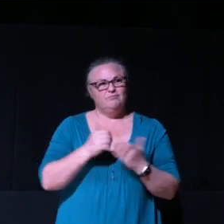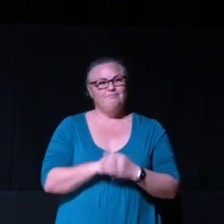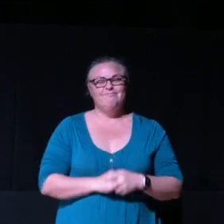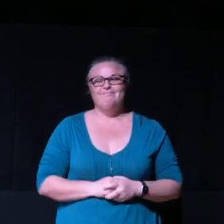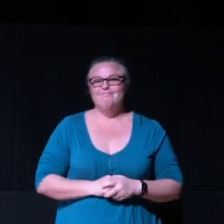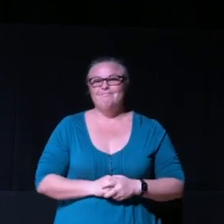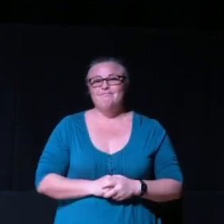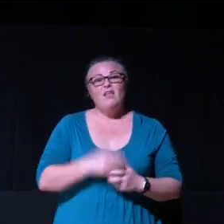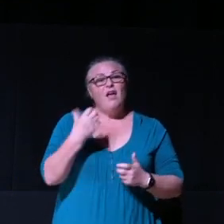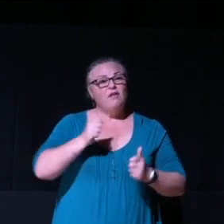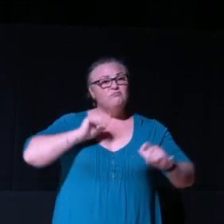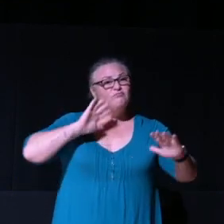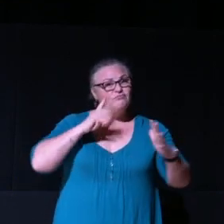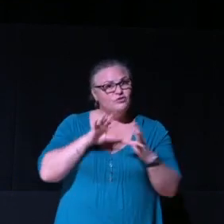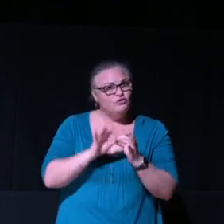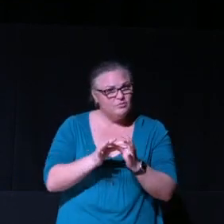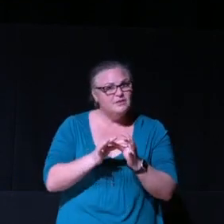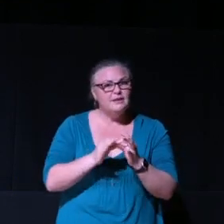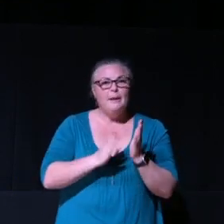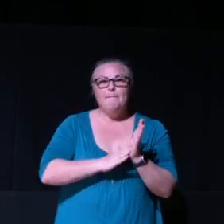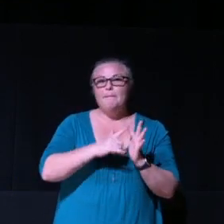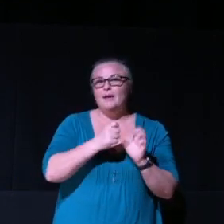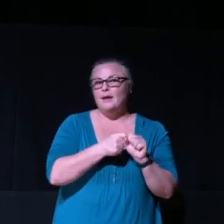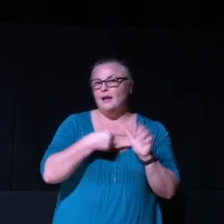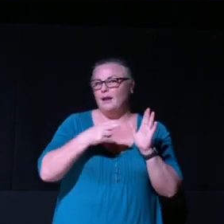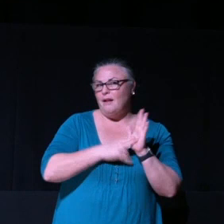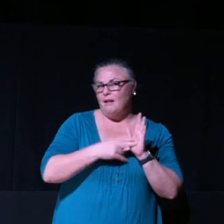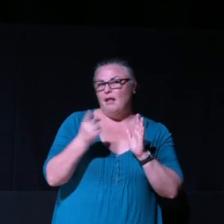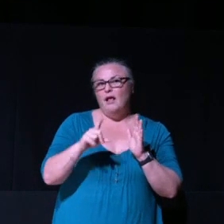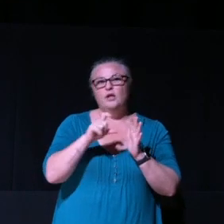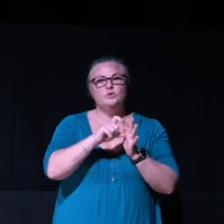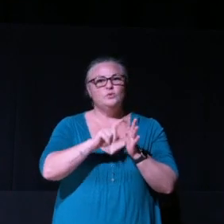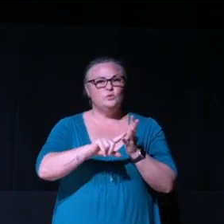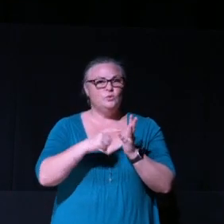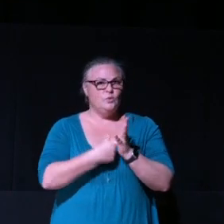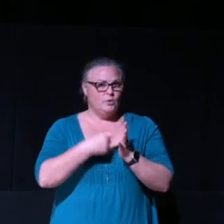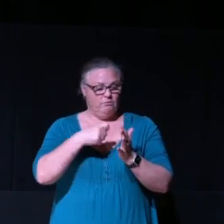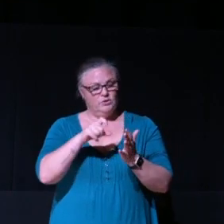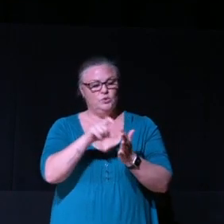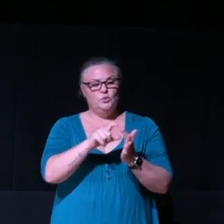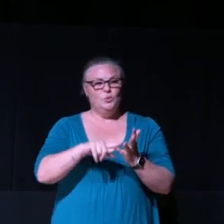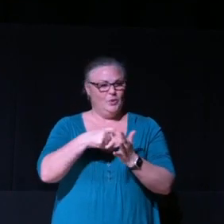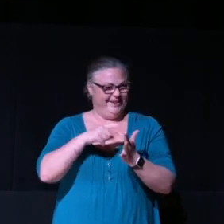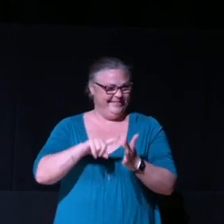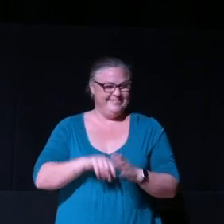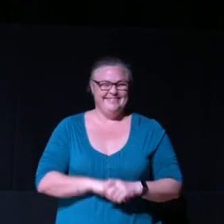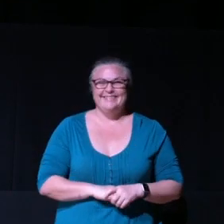Auslan interpreted by Megan and Duke. Okay, we're talking about cancel culture.